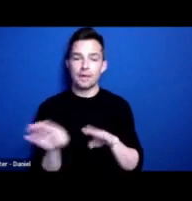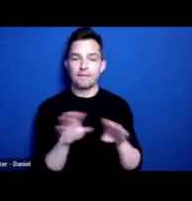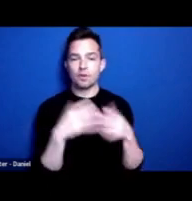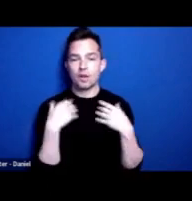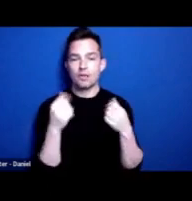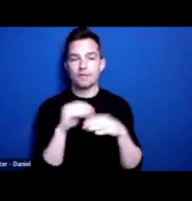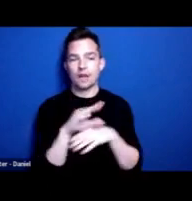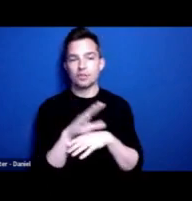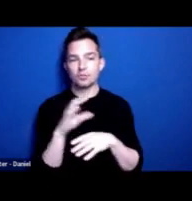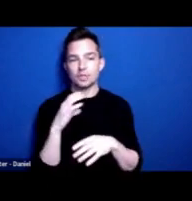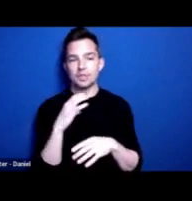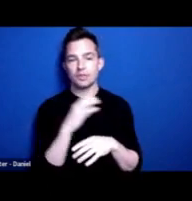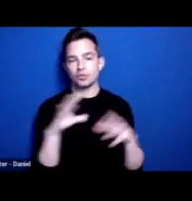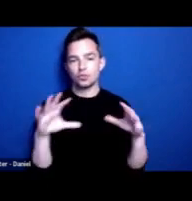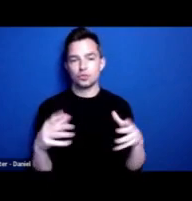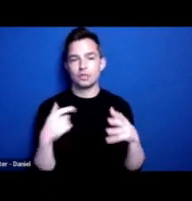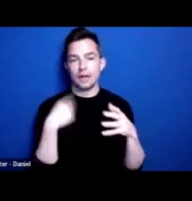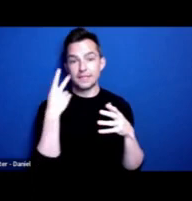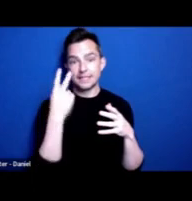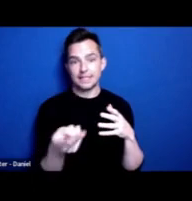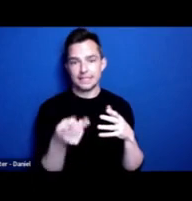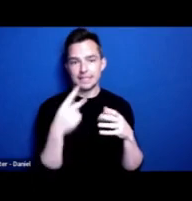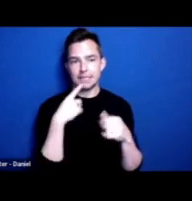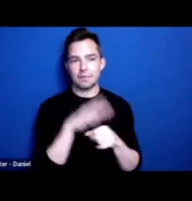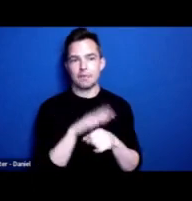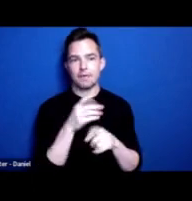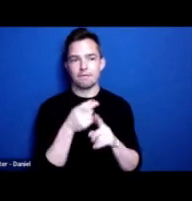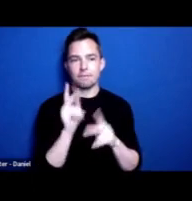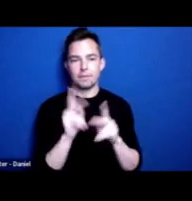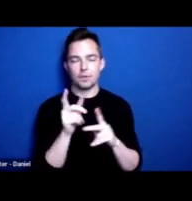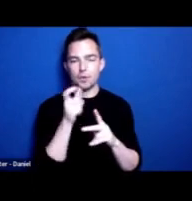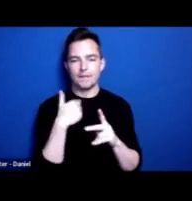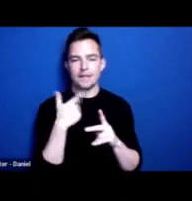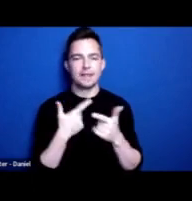disabilities. They advocate for peer support in mental health